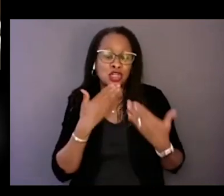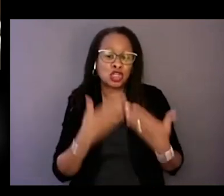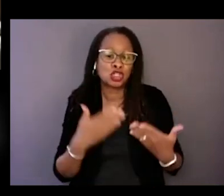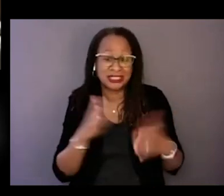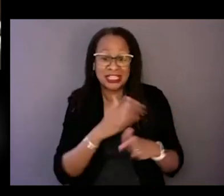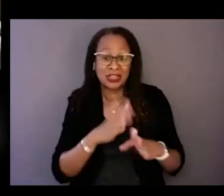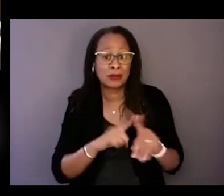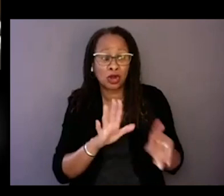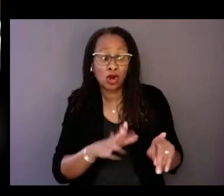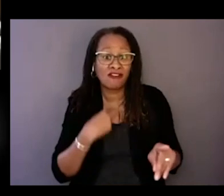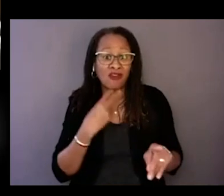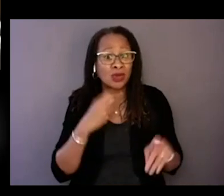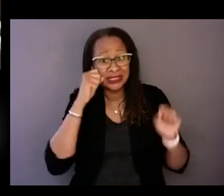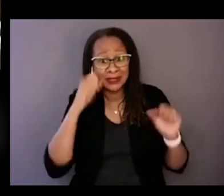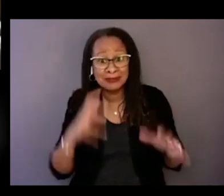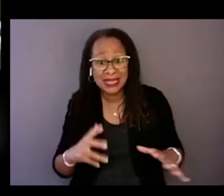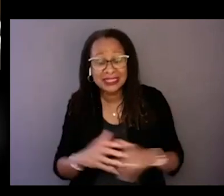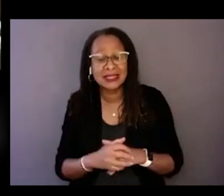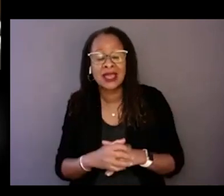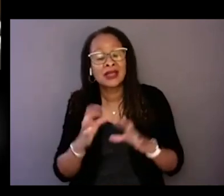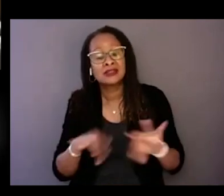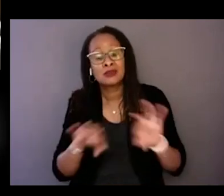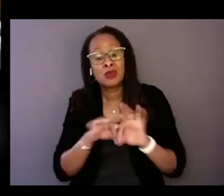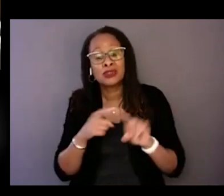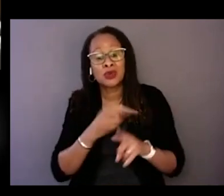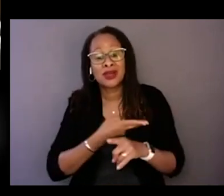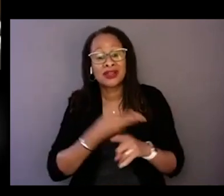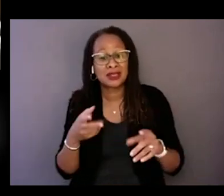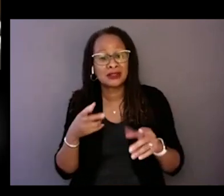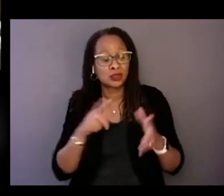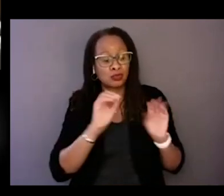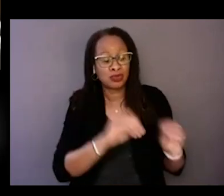and I think it was important for us to place that clip towards the beginning of the film